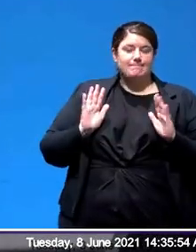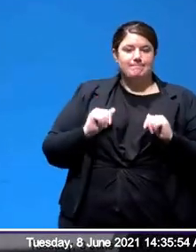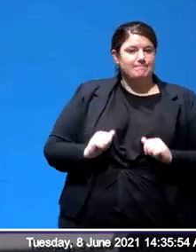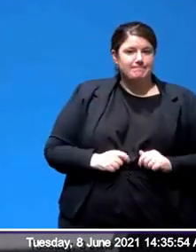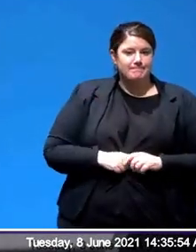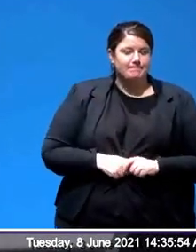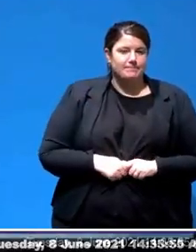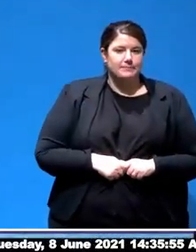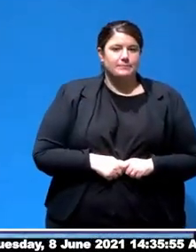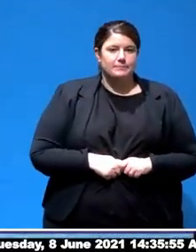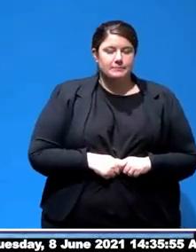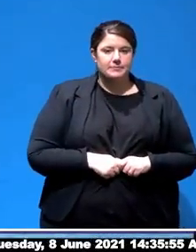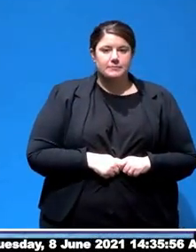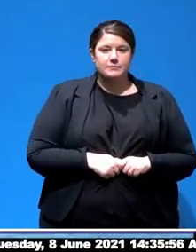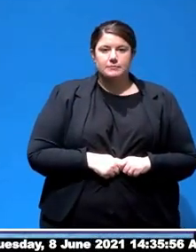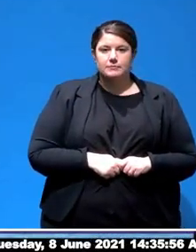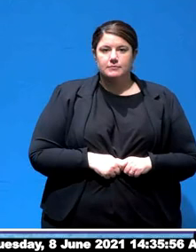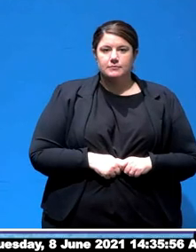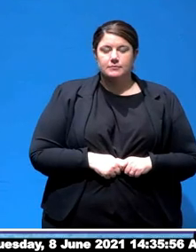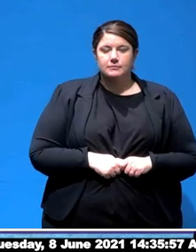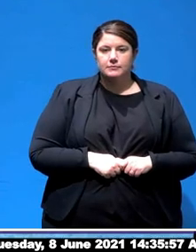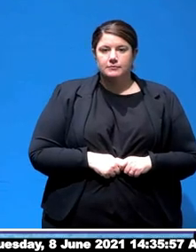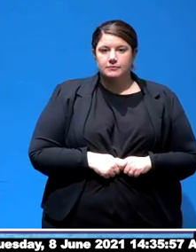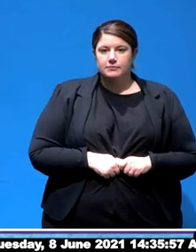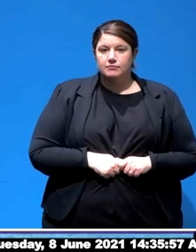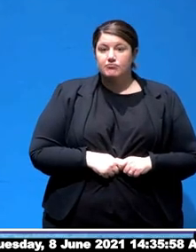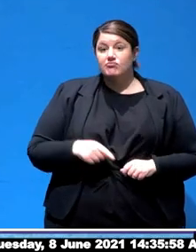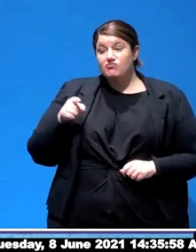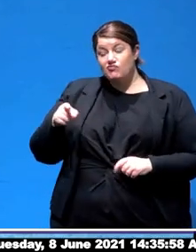And similarly, was there any consideration about the age of the